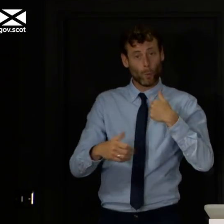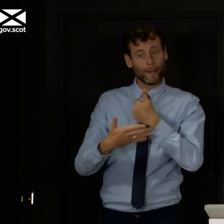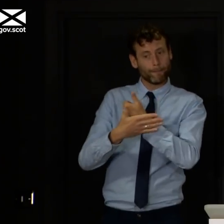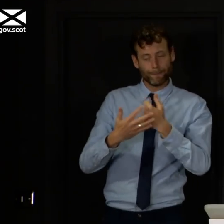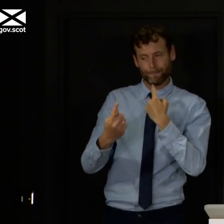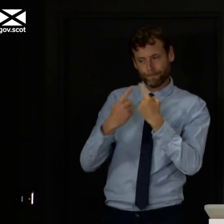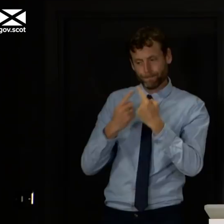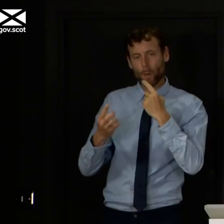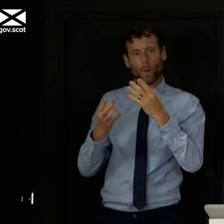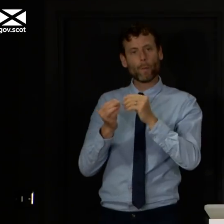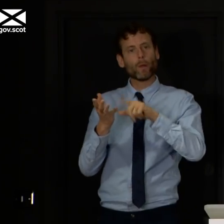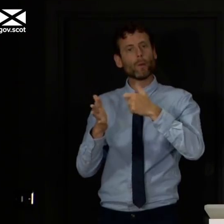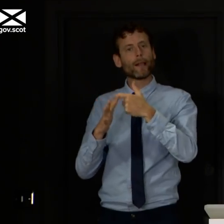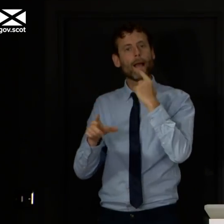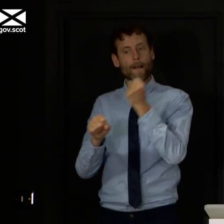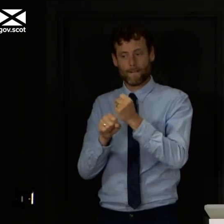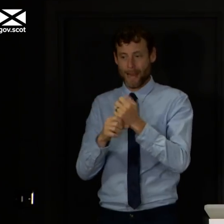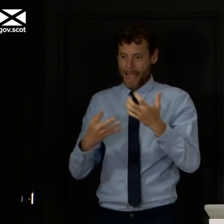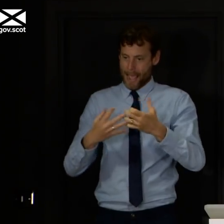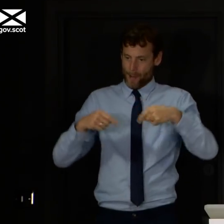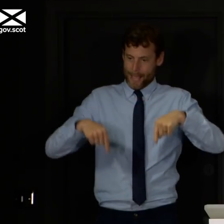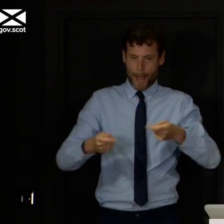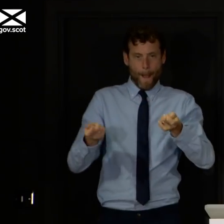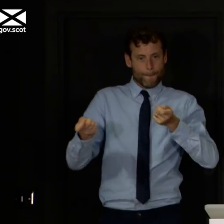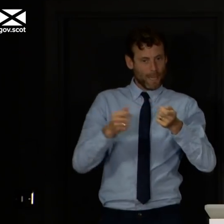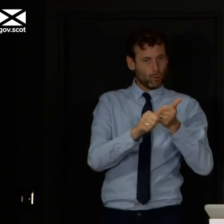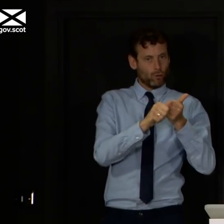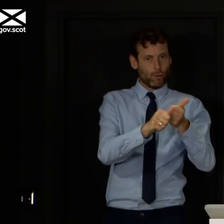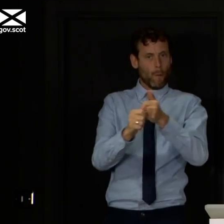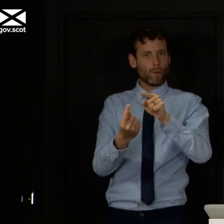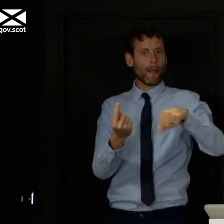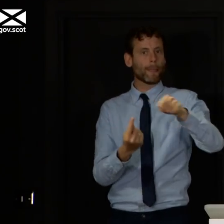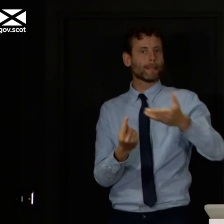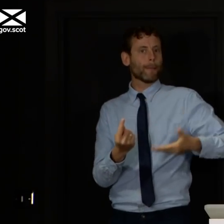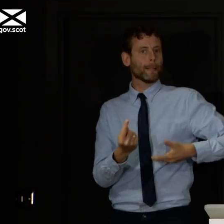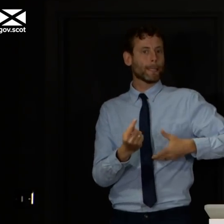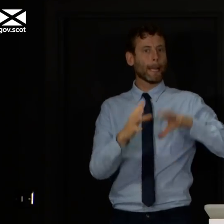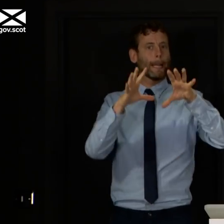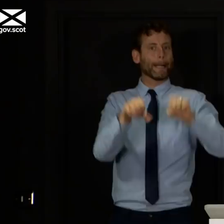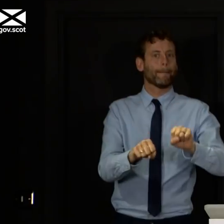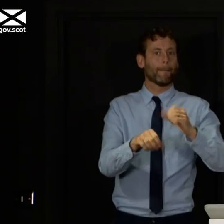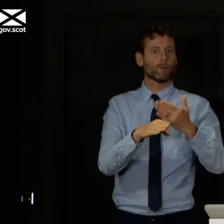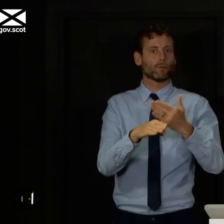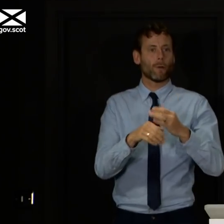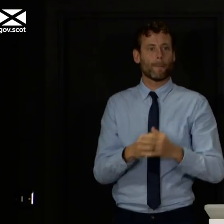in place here in Scotland. But this about - and I think it's really important that while